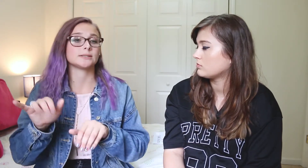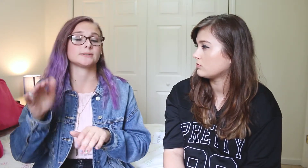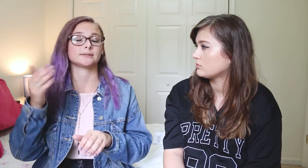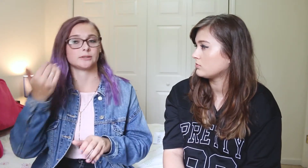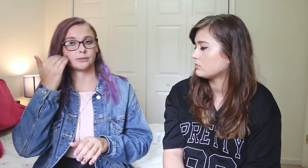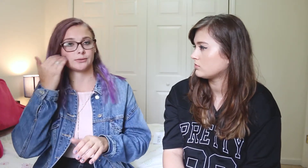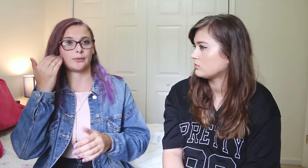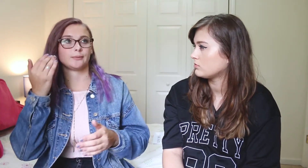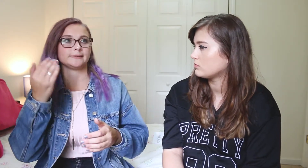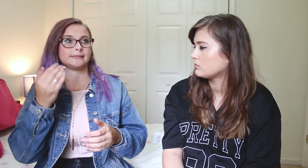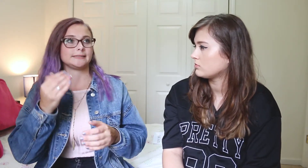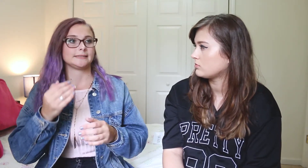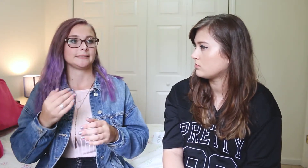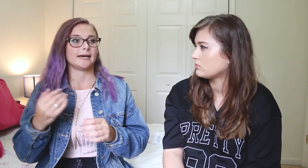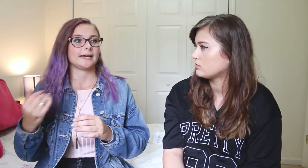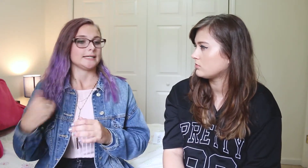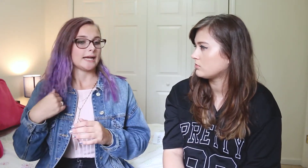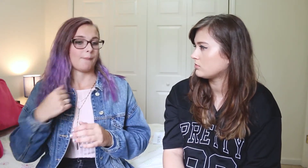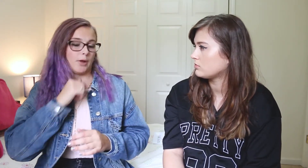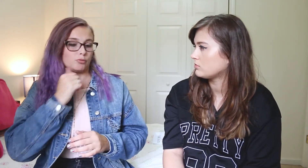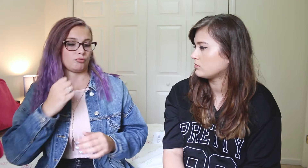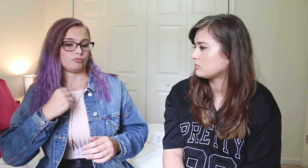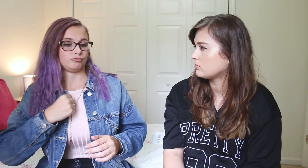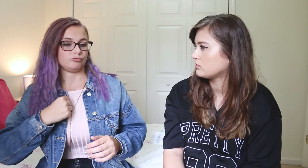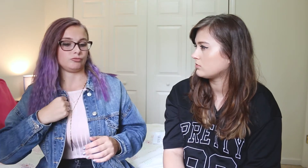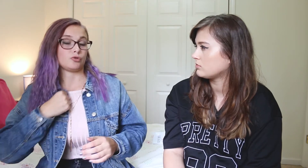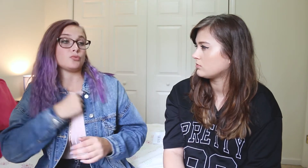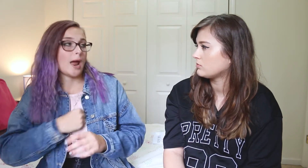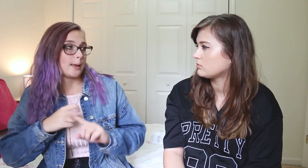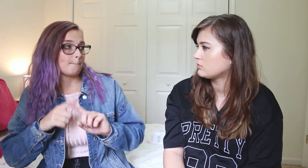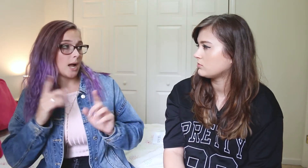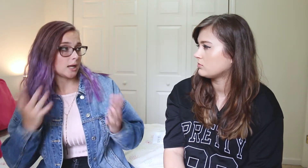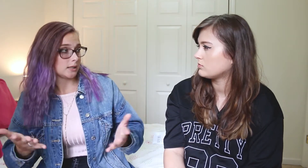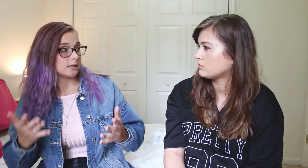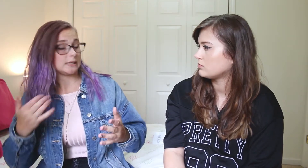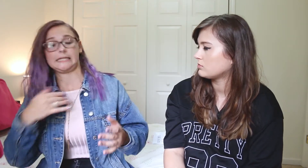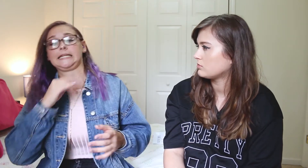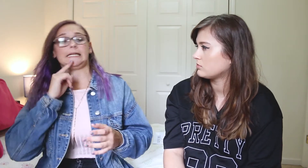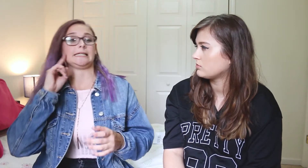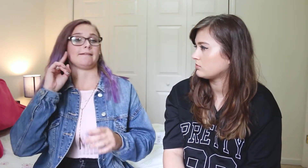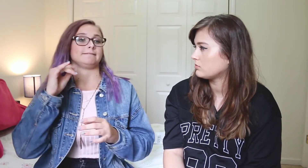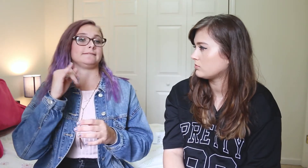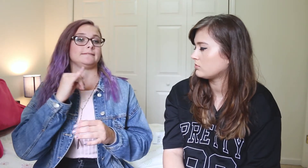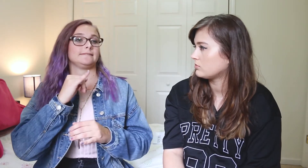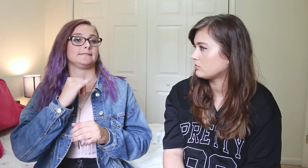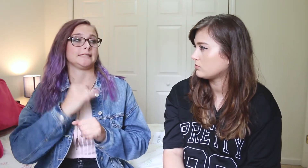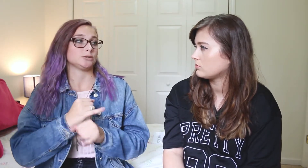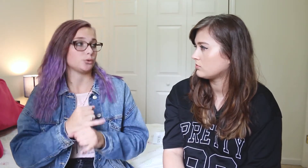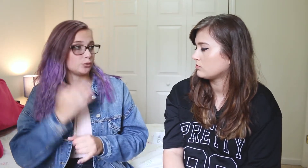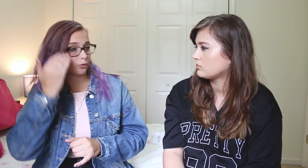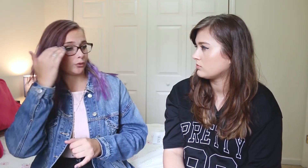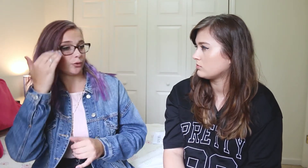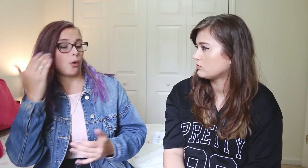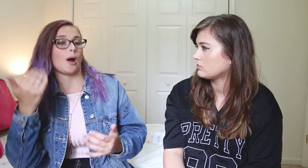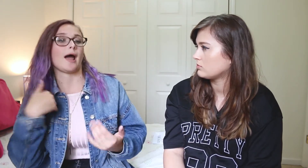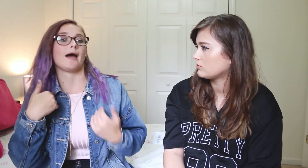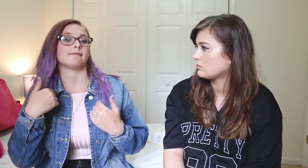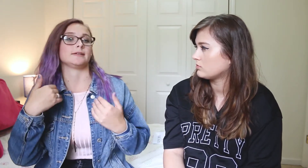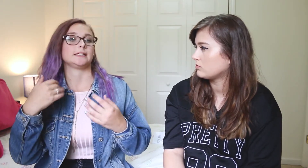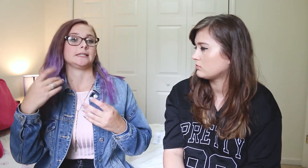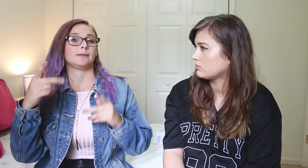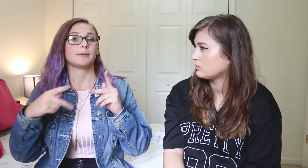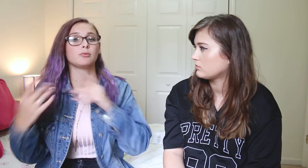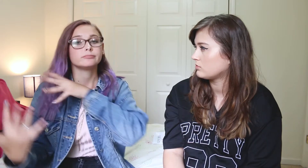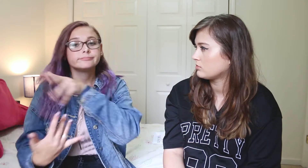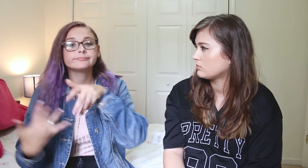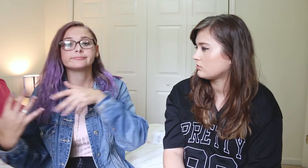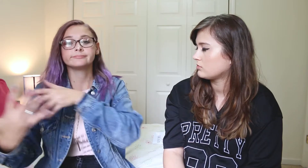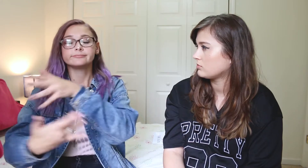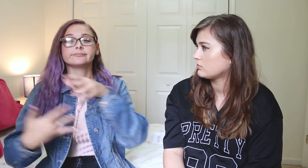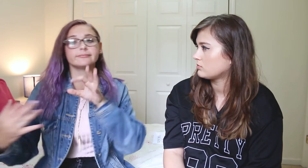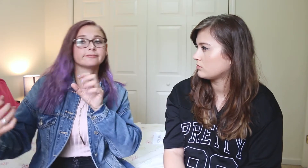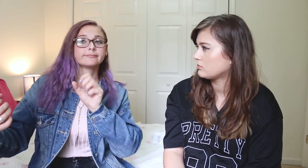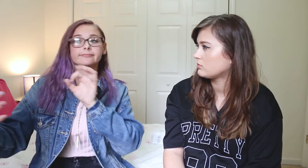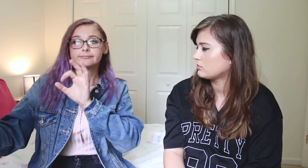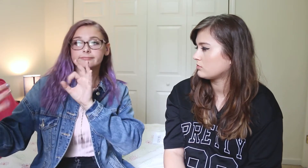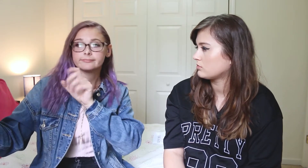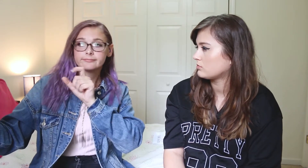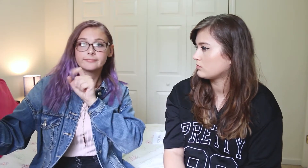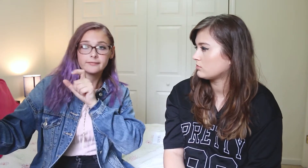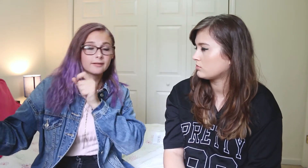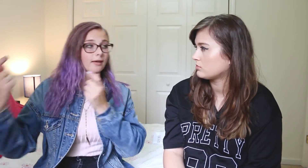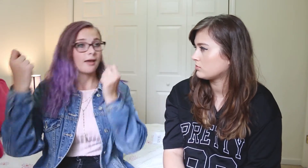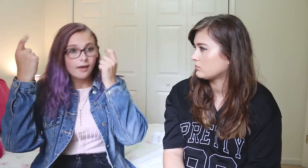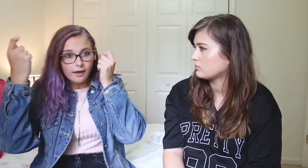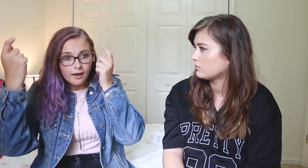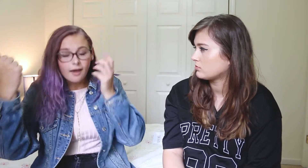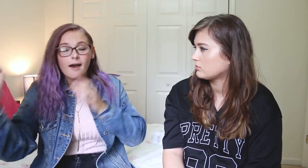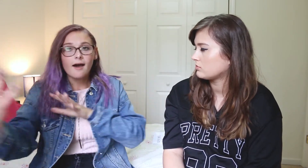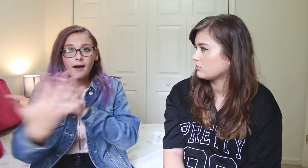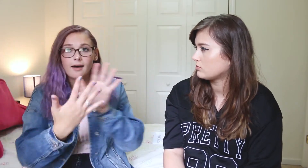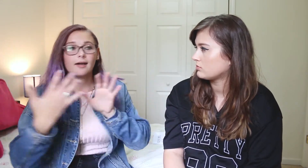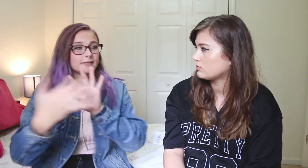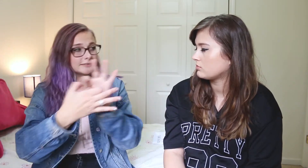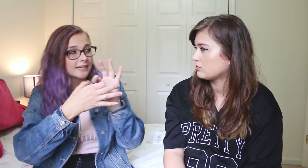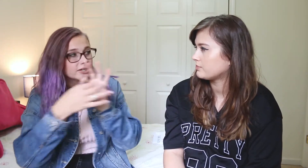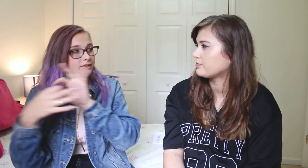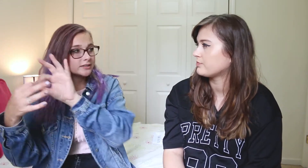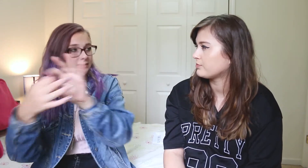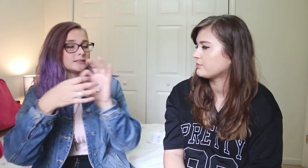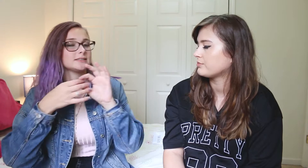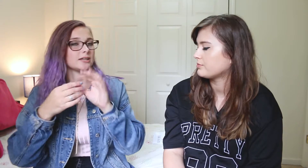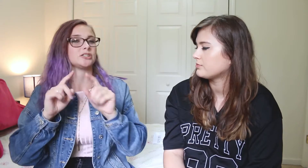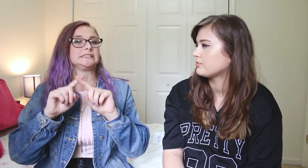Still, I don’t regret it, but I know deaf schools have socializing with people who understand each other and those connections.